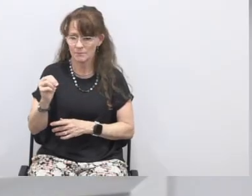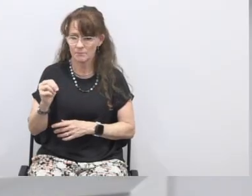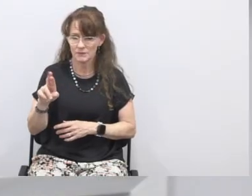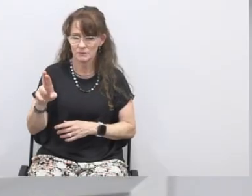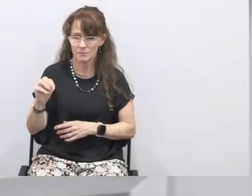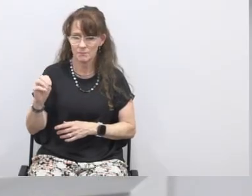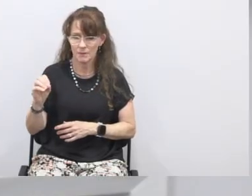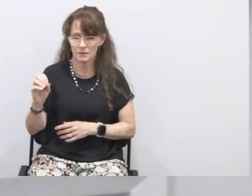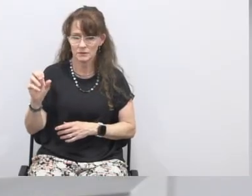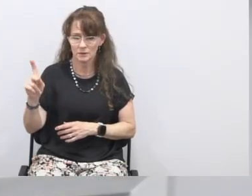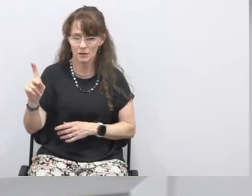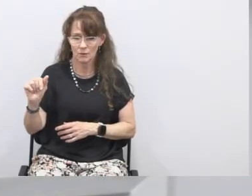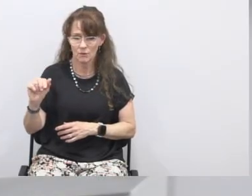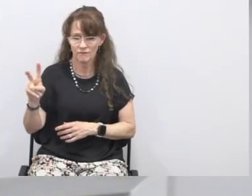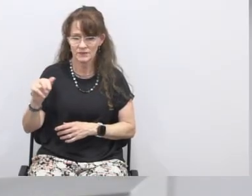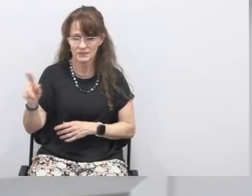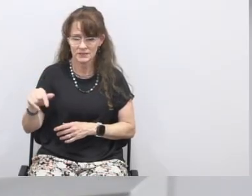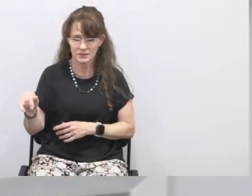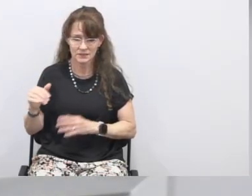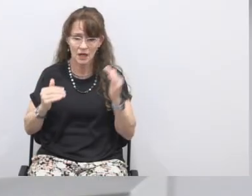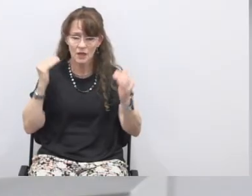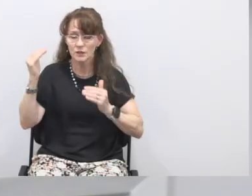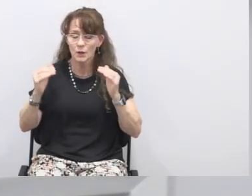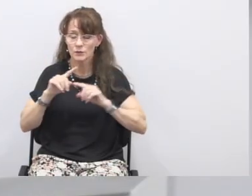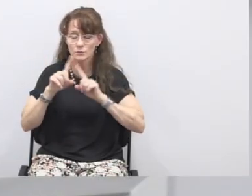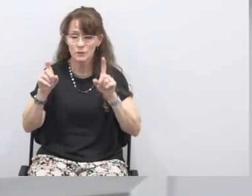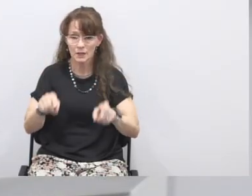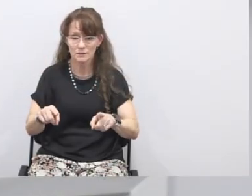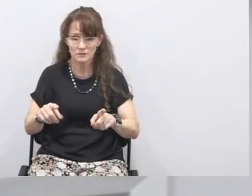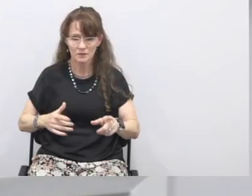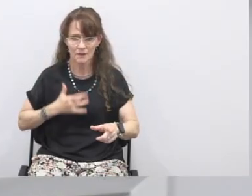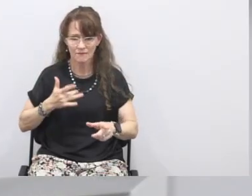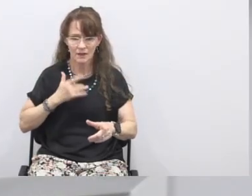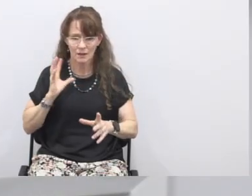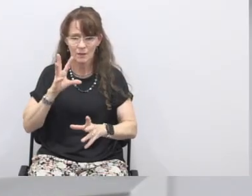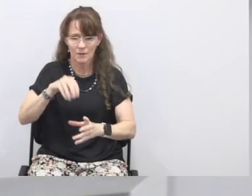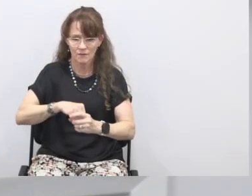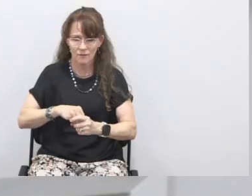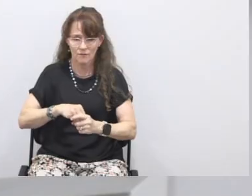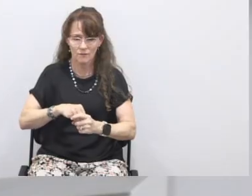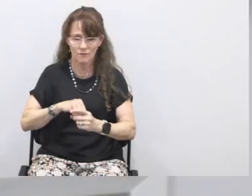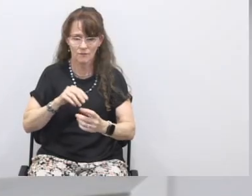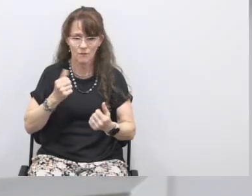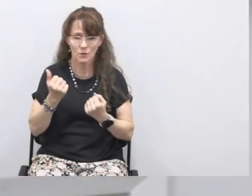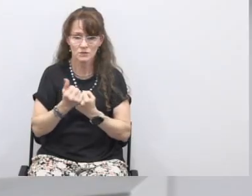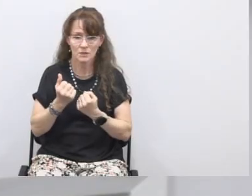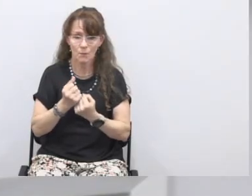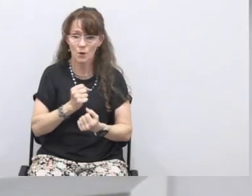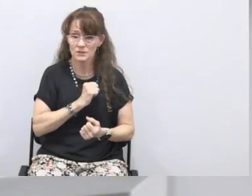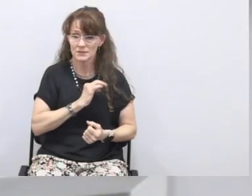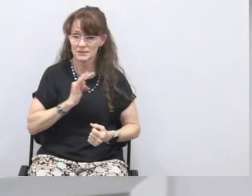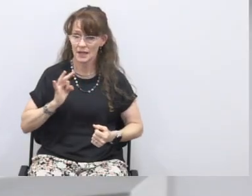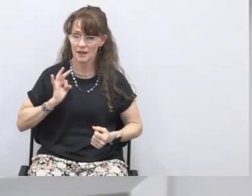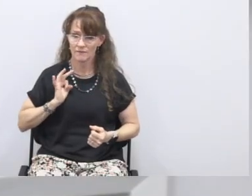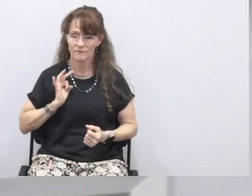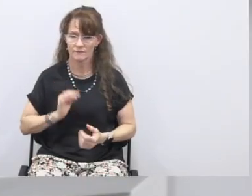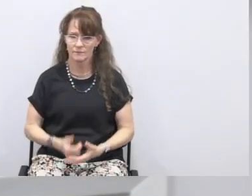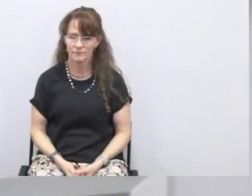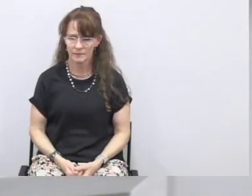adults with some questions around sense of belonging and how it pertains to support staff. So with that in mind, I'll pass to the two of you.